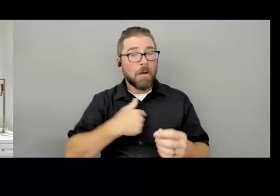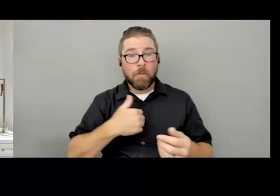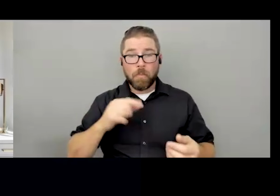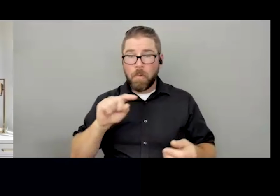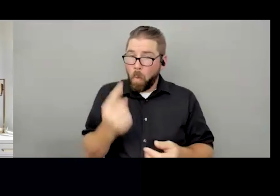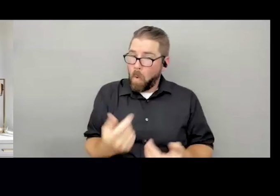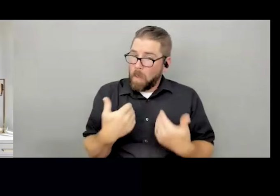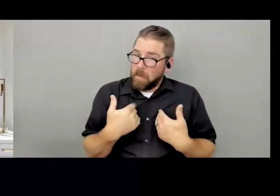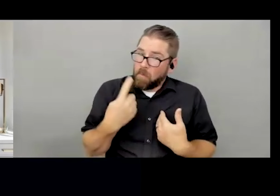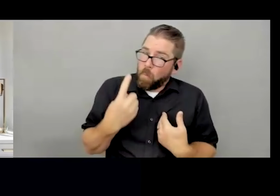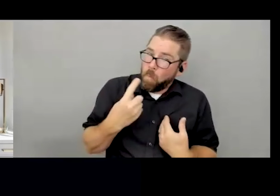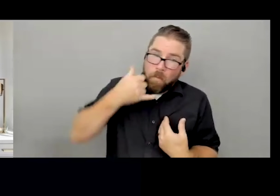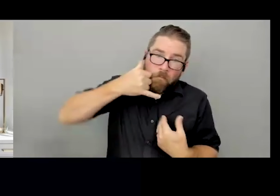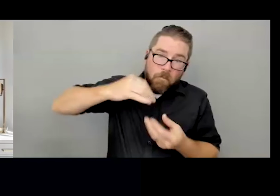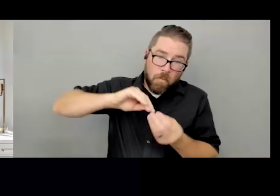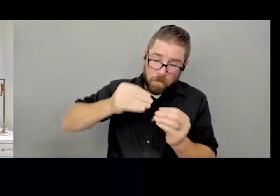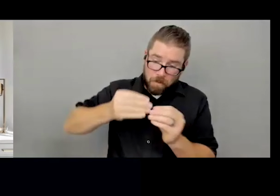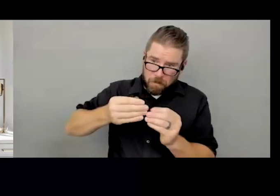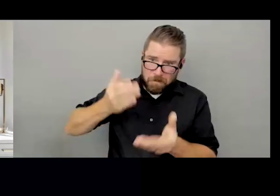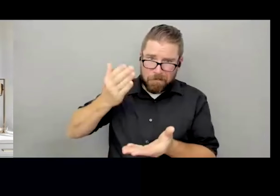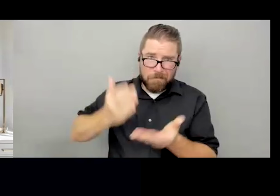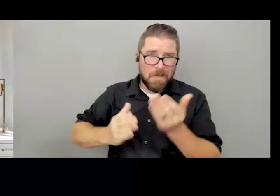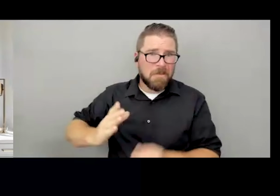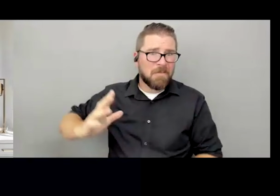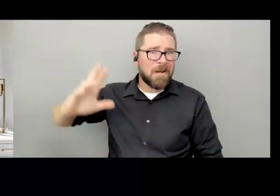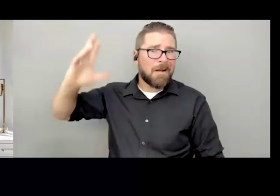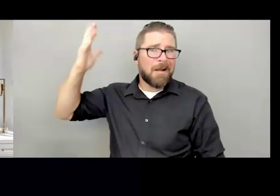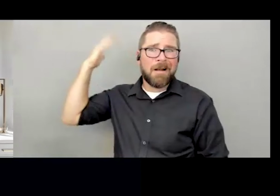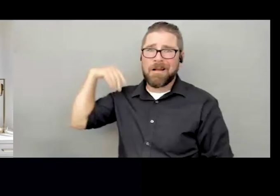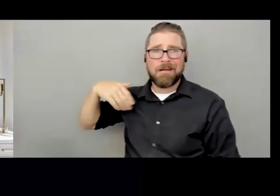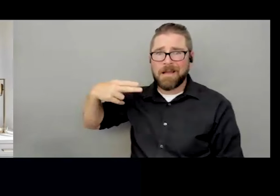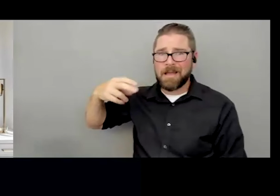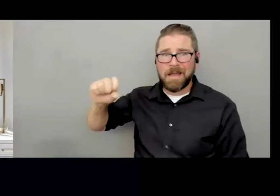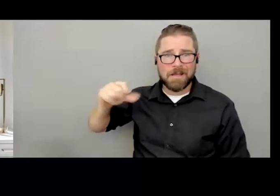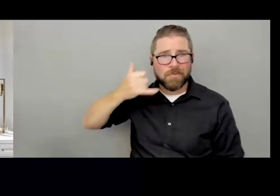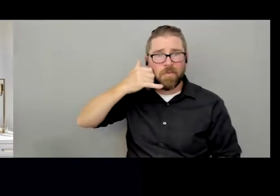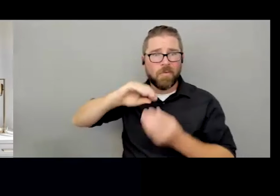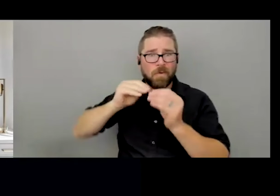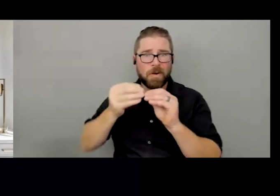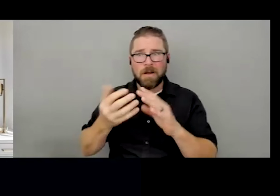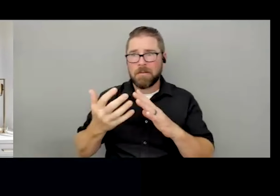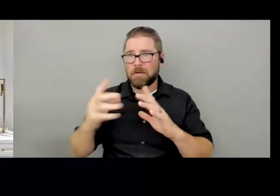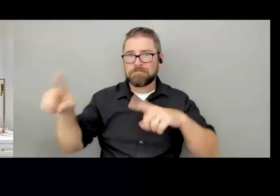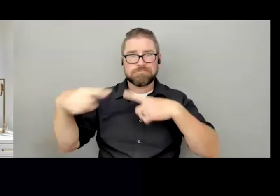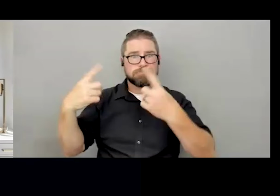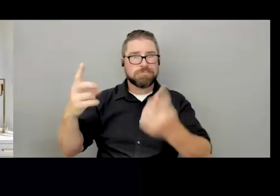This number may be the original number they had when they were in high school. Meanwhile, they have changed it seven times.